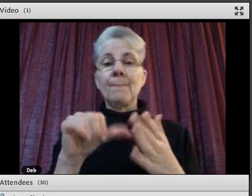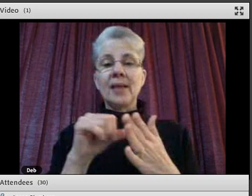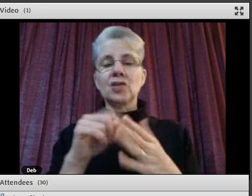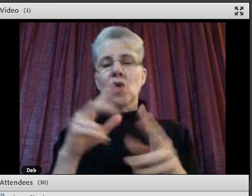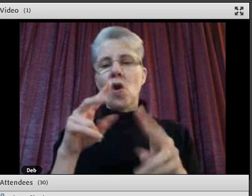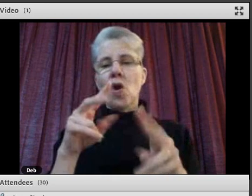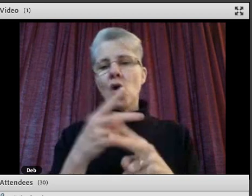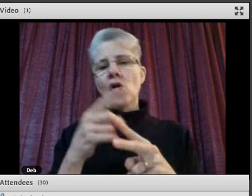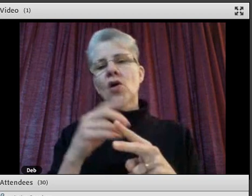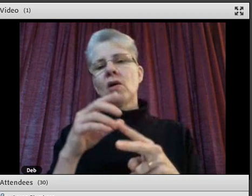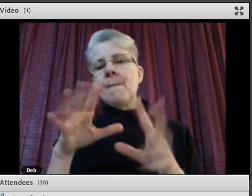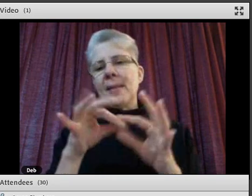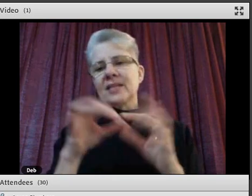Have a terrific rest of your day.